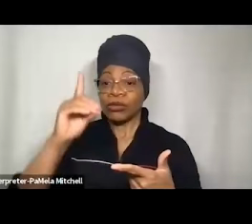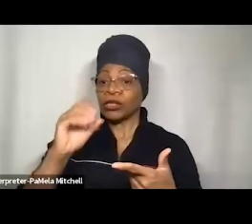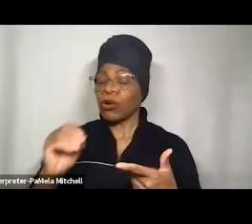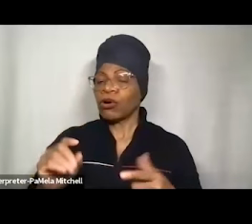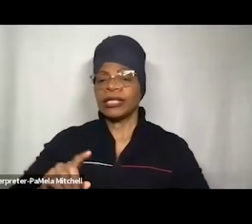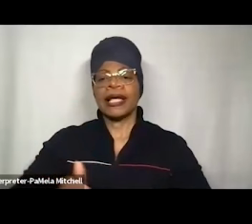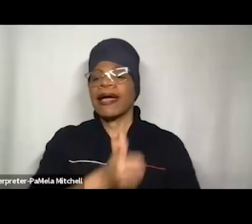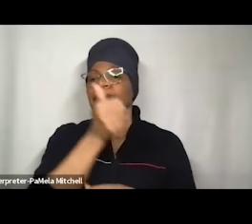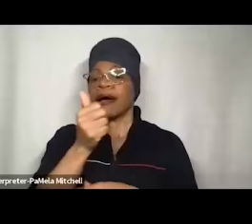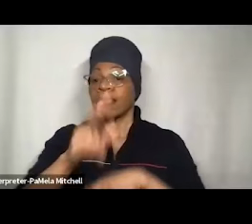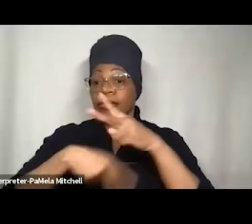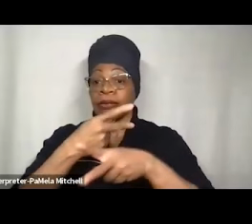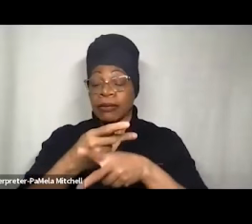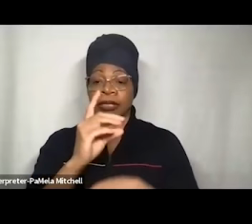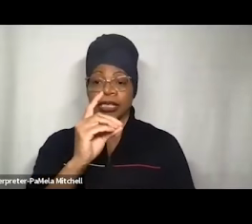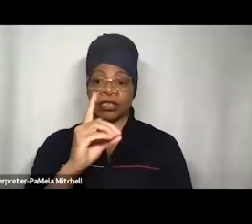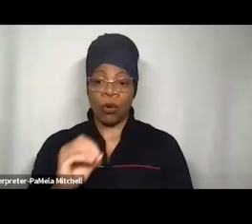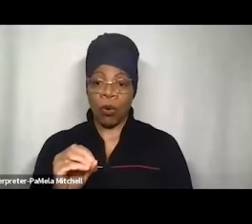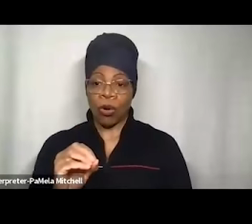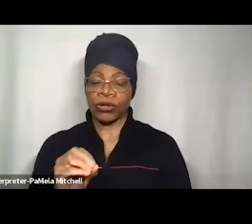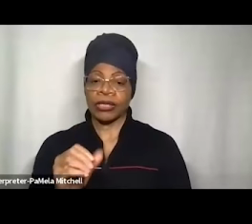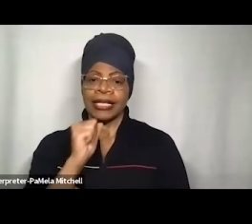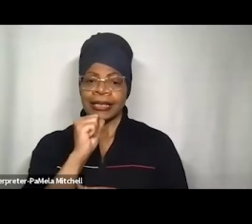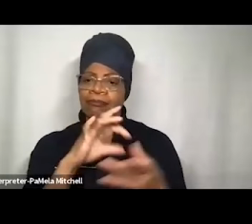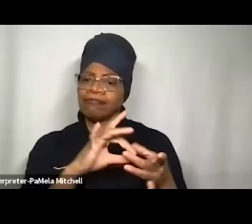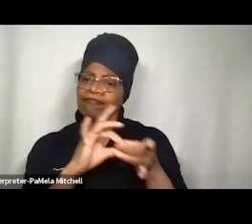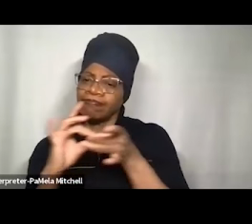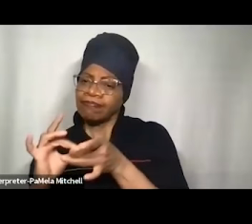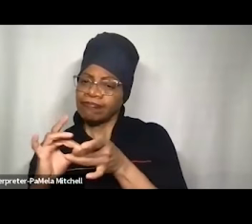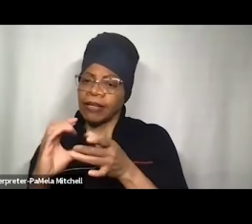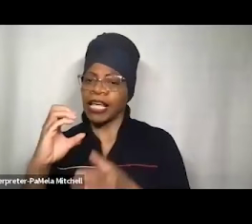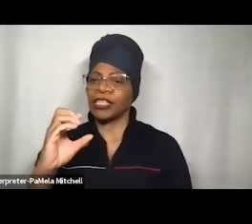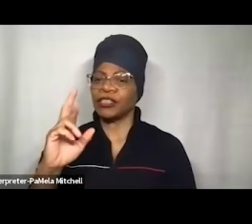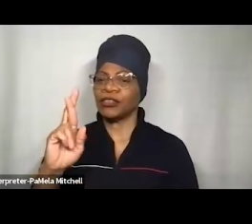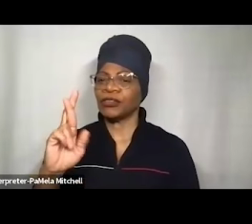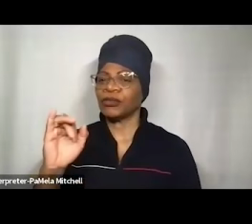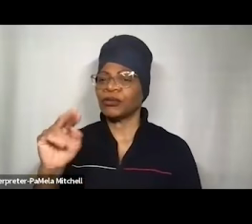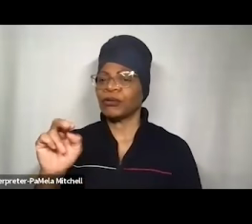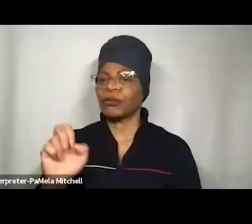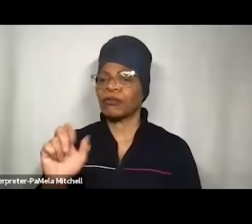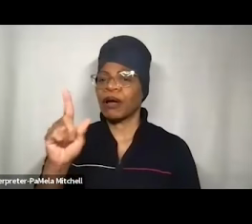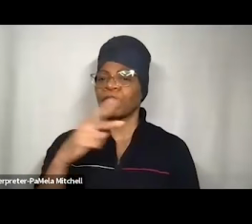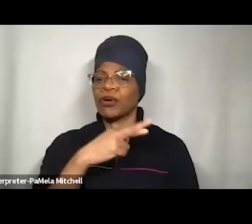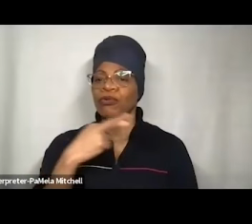Does not go into the area of criminal risk in much detail, but you'll find a comparison, for example, of different instruments